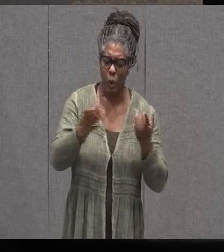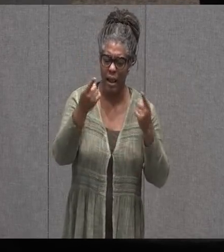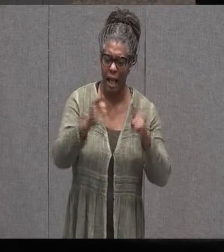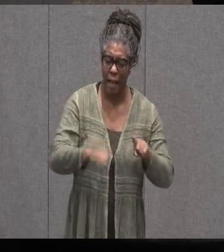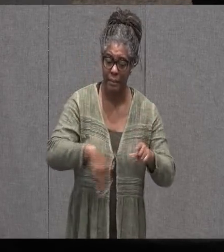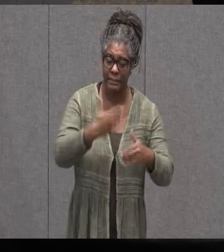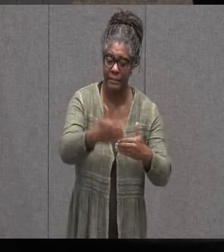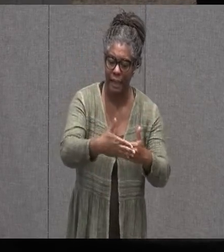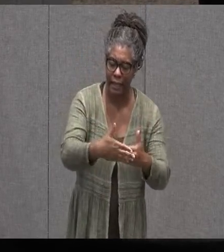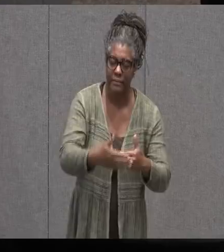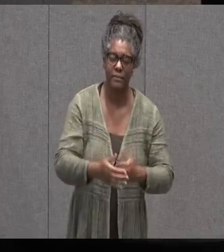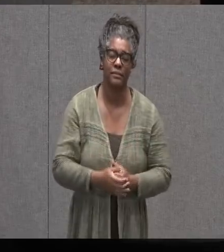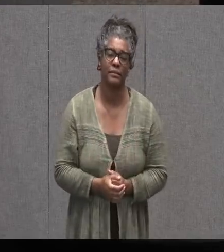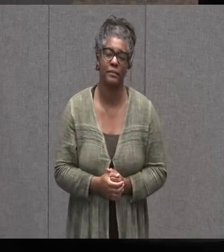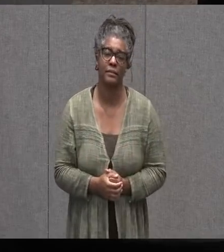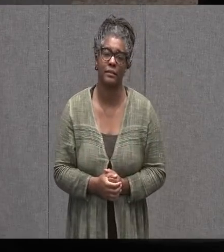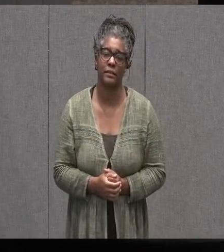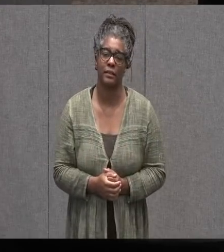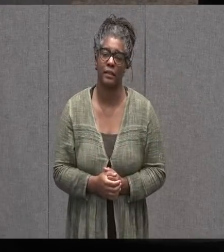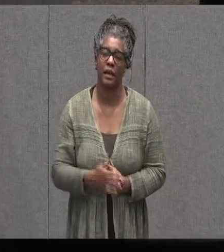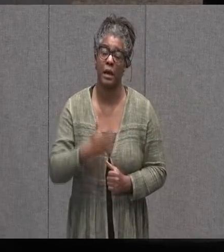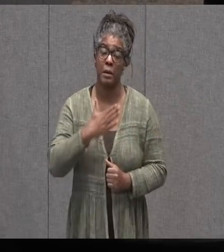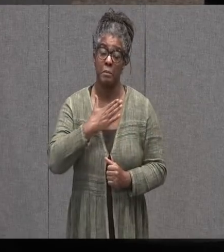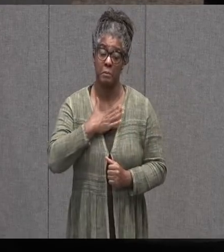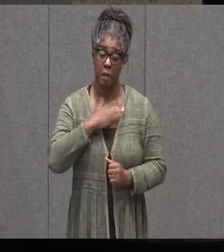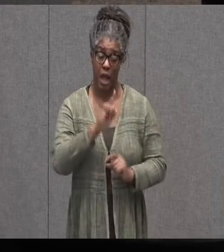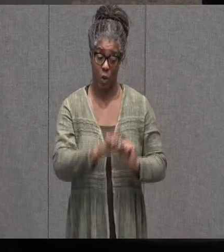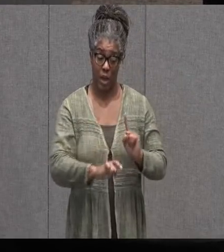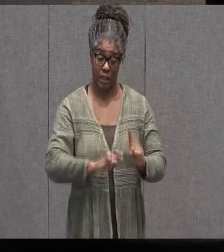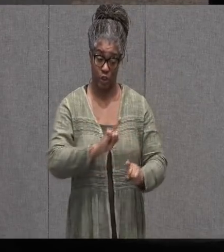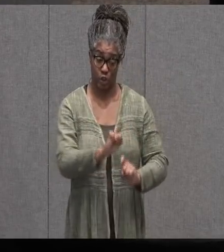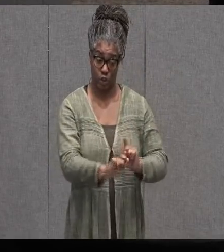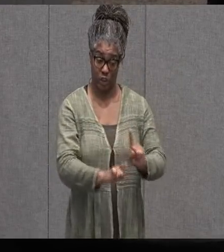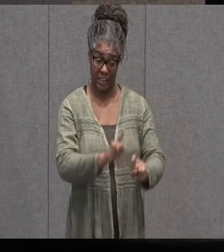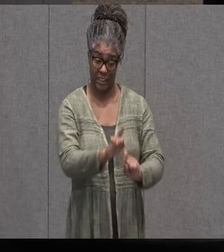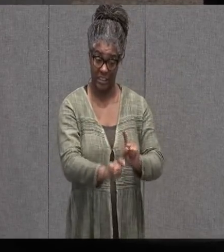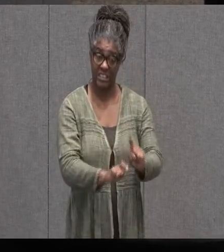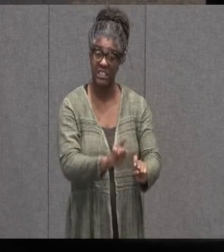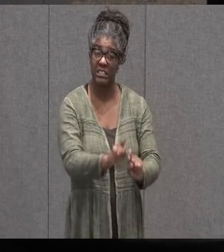My questions keep me interested in reading more of the story.